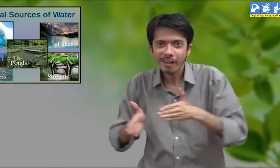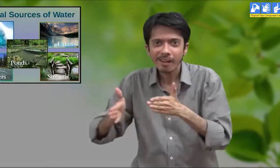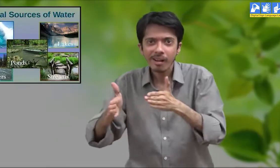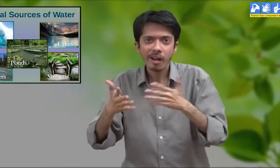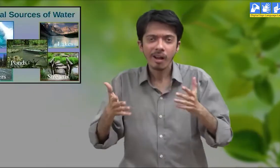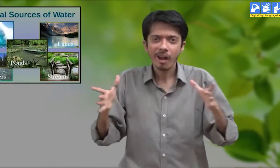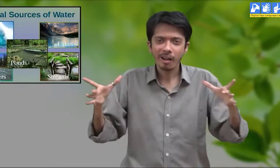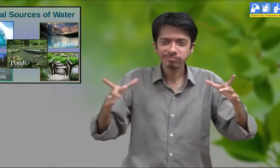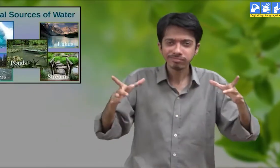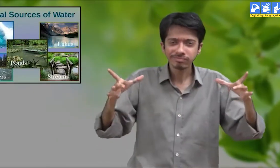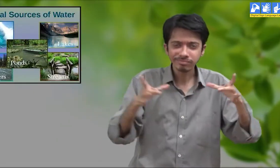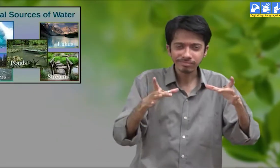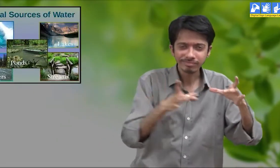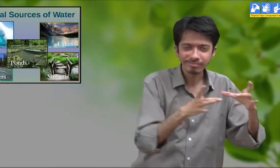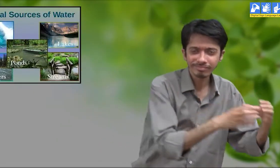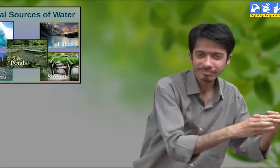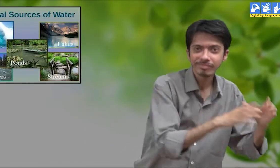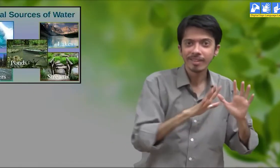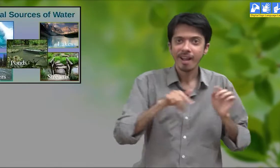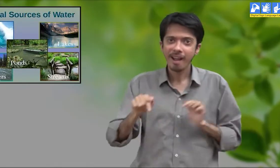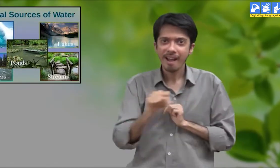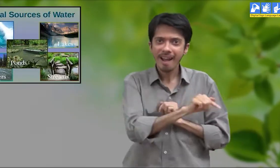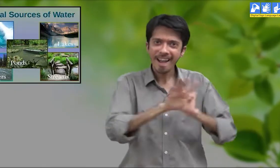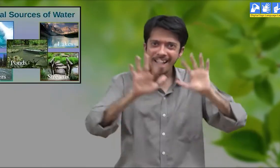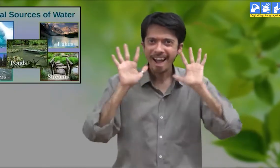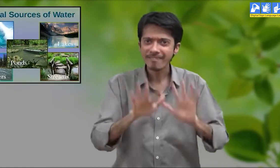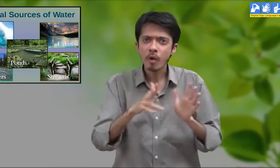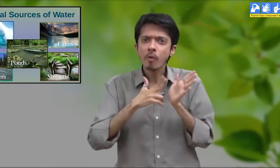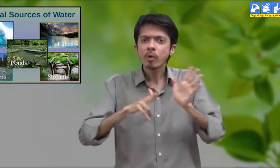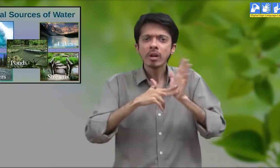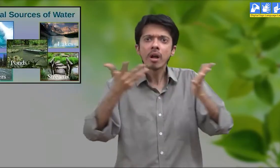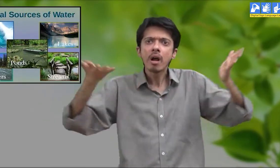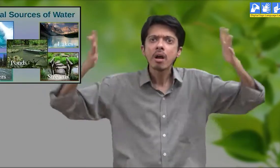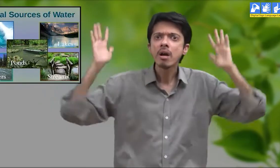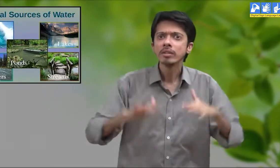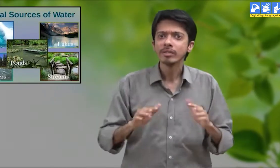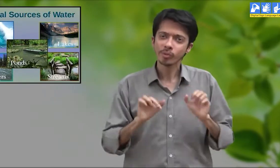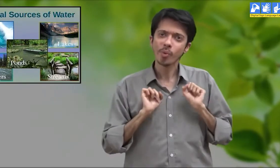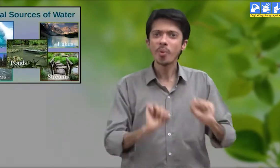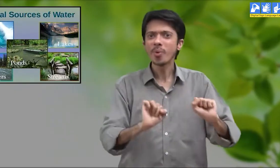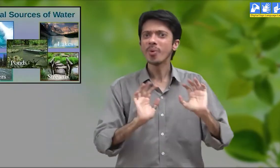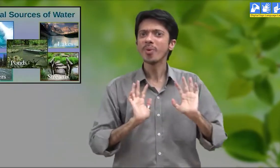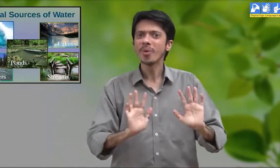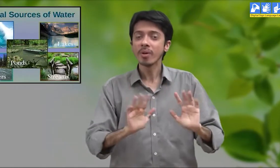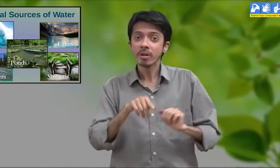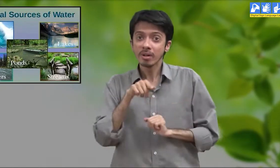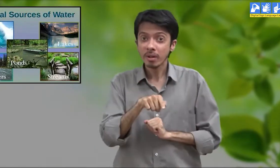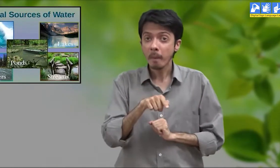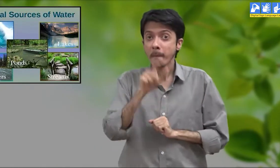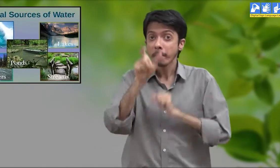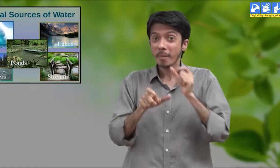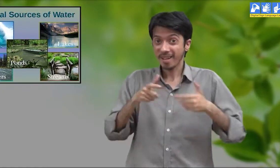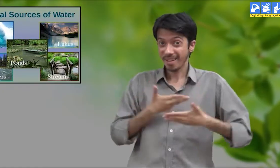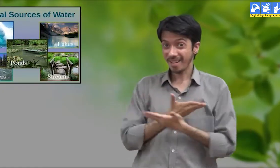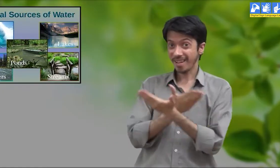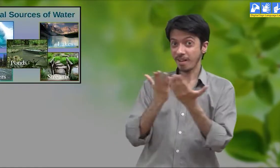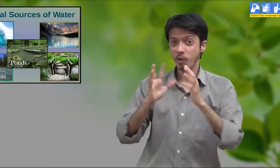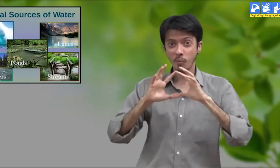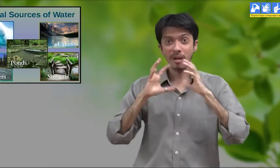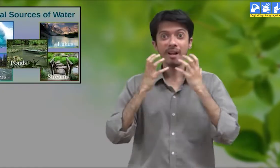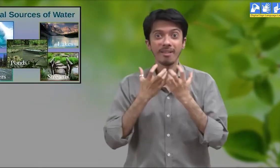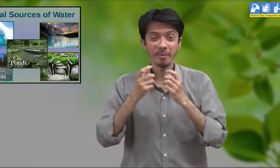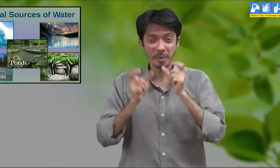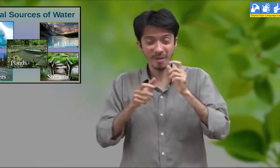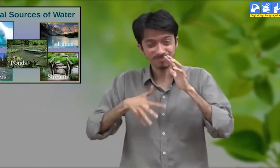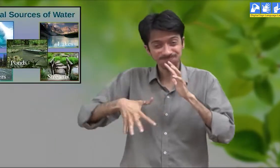rivers, ponds, lakes, etc. These are the natural sources of water. People living on earth use